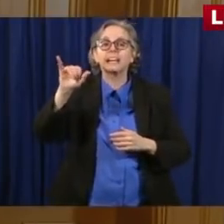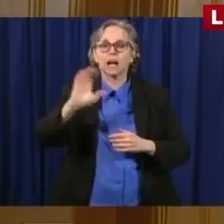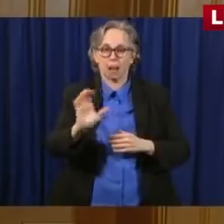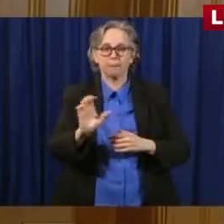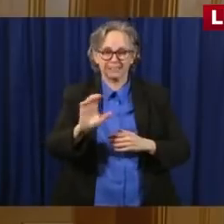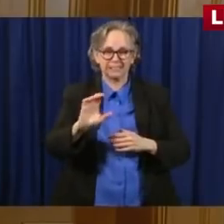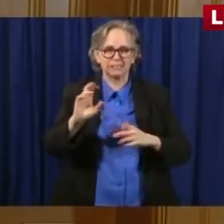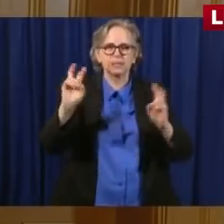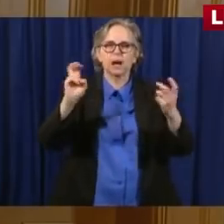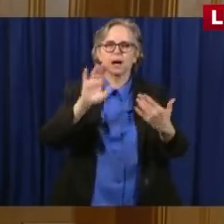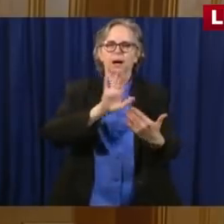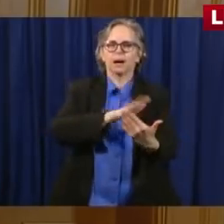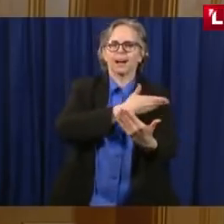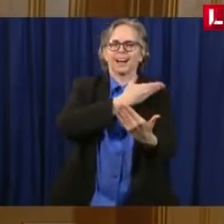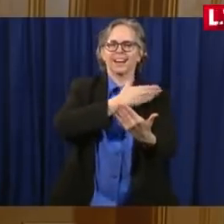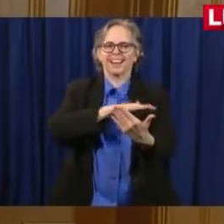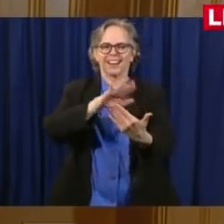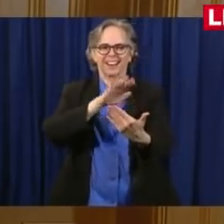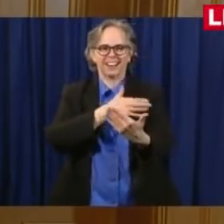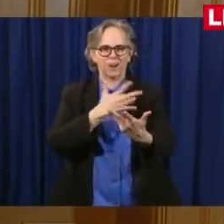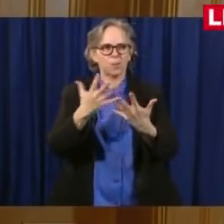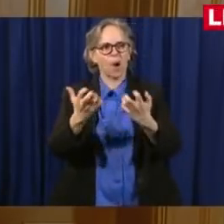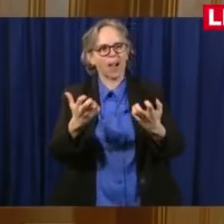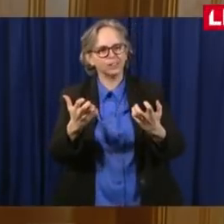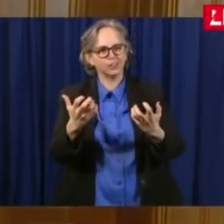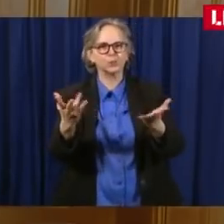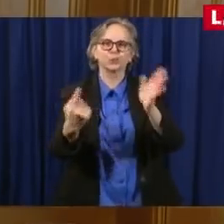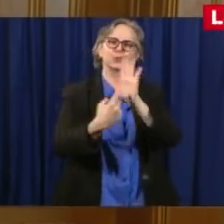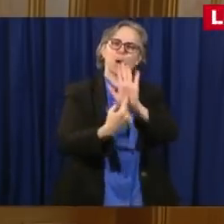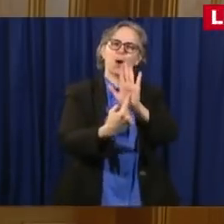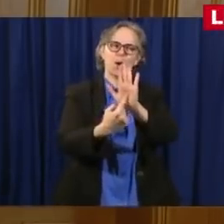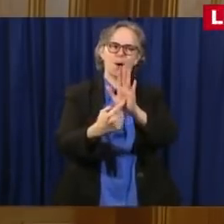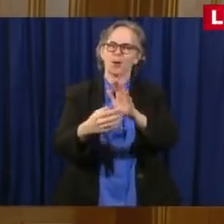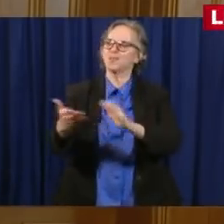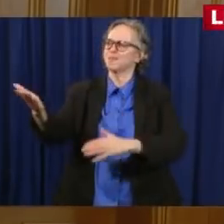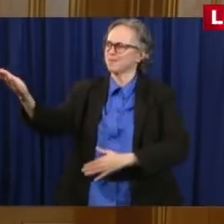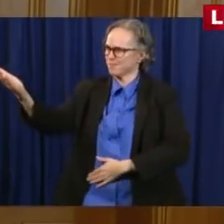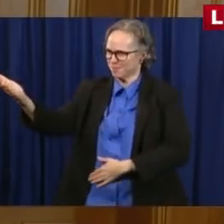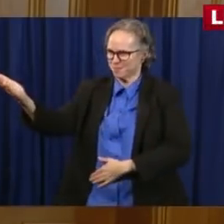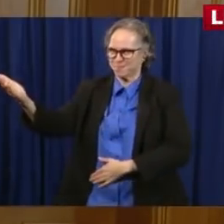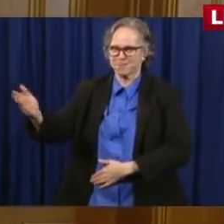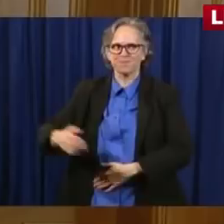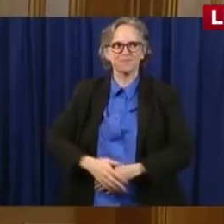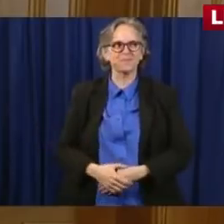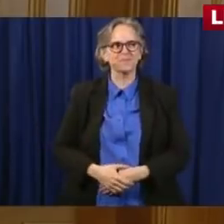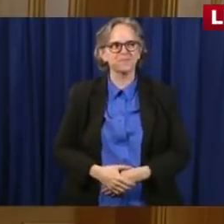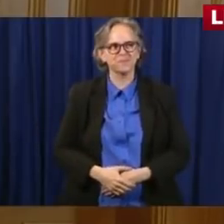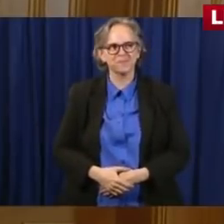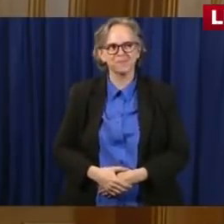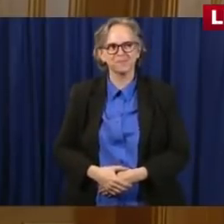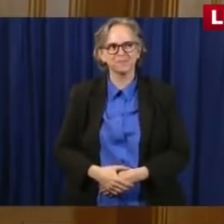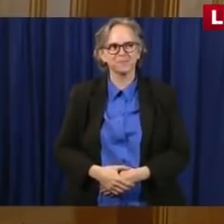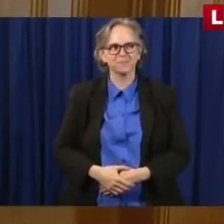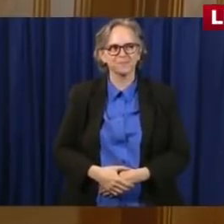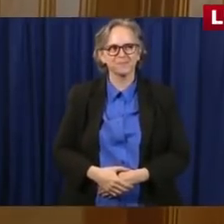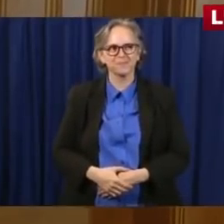A MUSIC AND VOLUNTEER ORGANIZATION. THEY WANTED TO SHARE THEIR THANKS. WE WILL TAKE A LOOK AT THAT VIDEO.